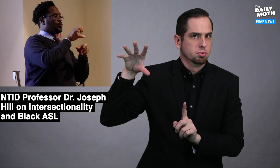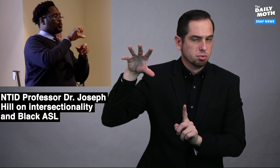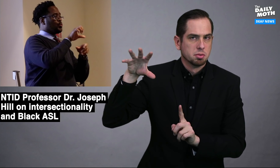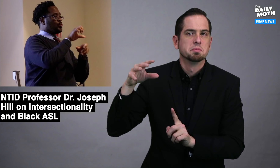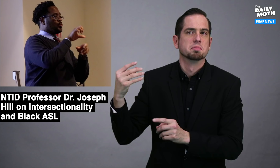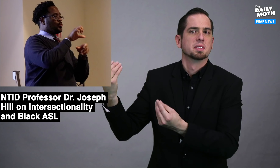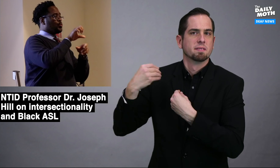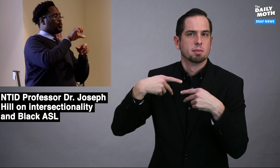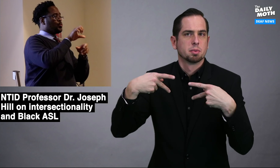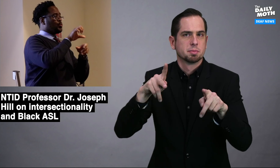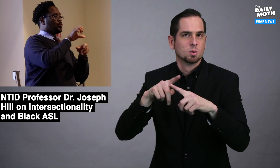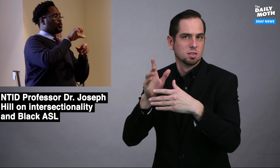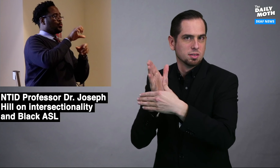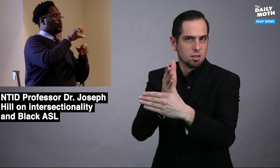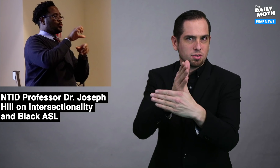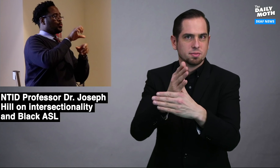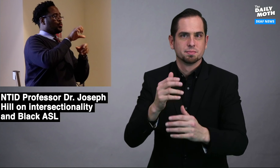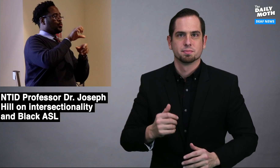of Michigan, which I have permission to share.